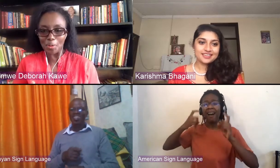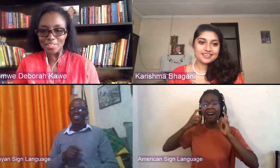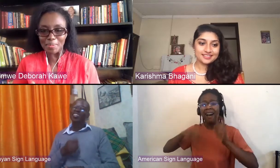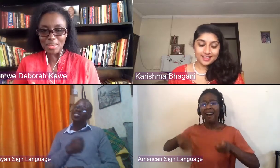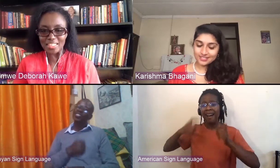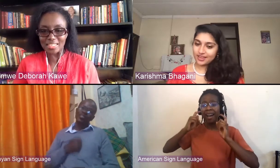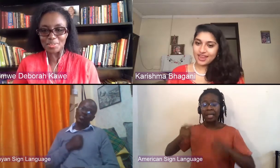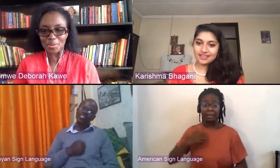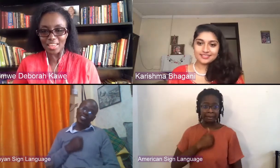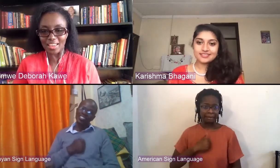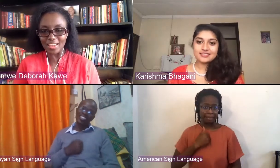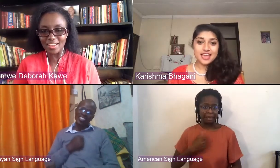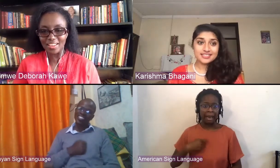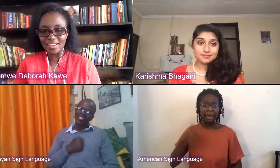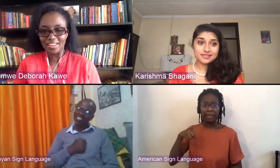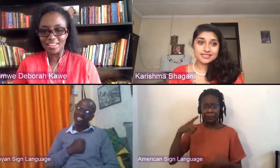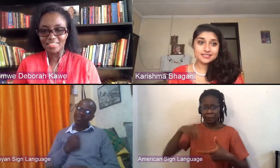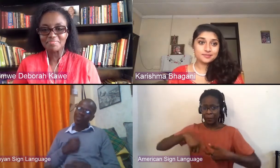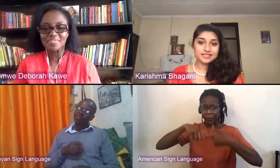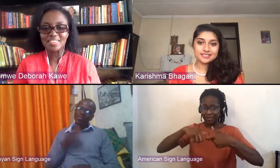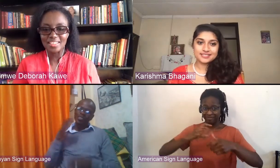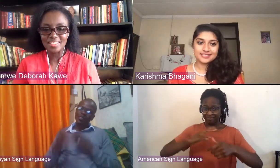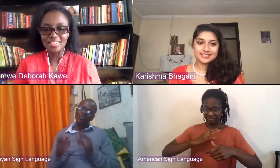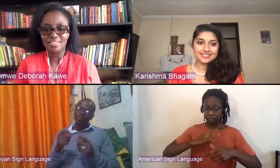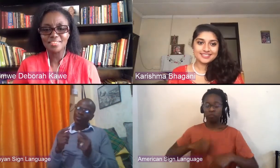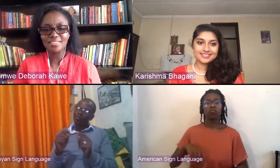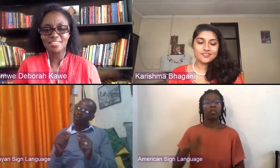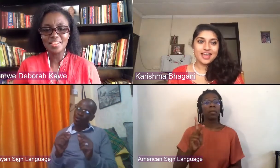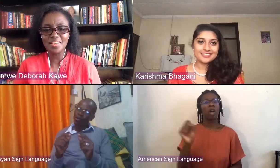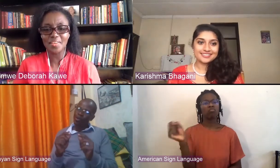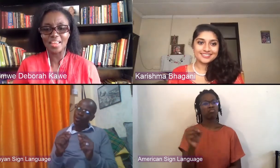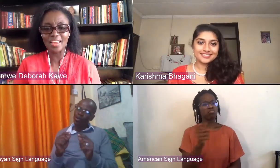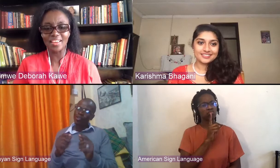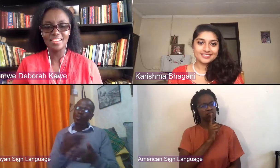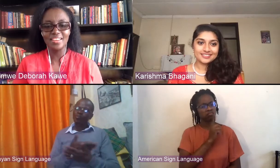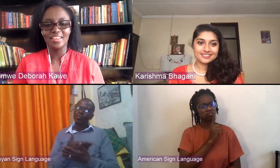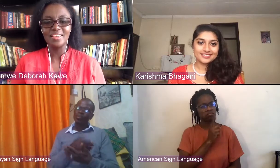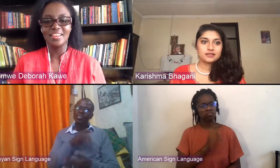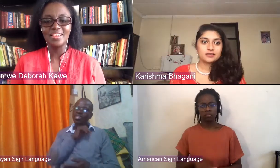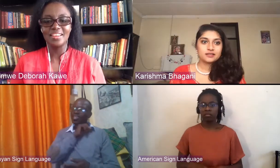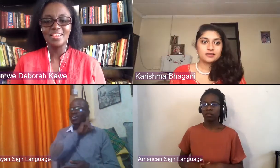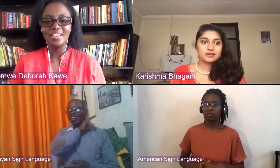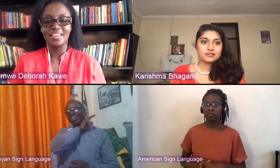Is that okay? Yes please, go ahead. Okay.